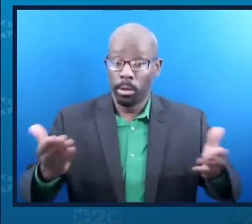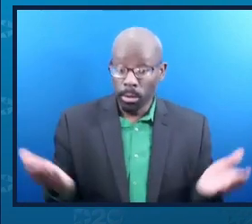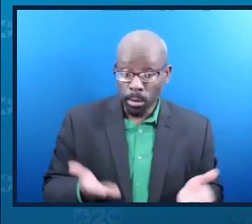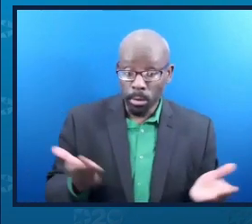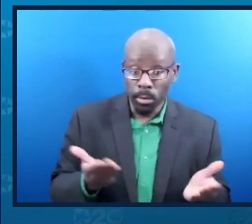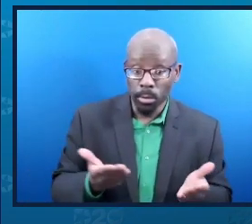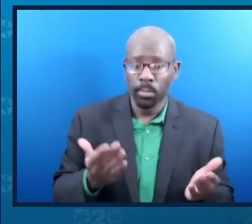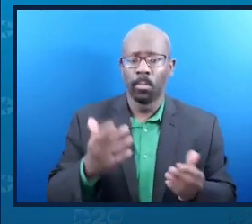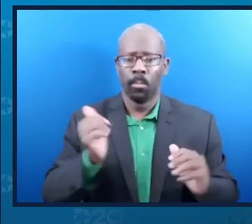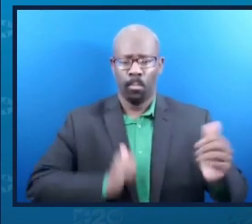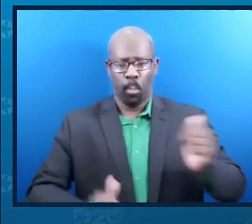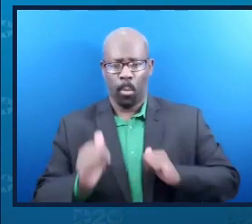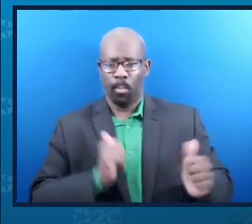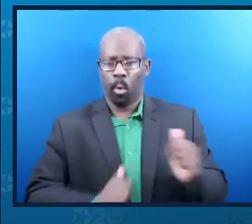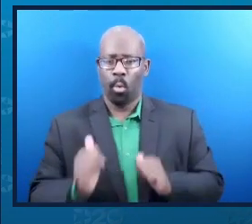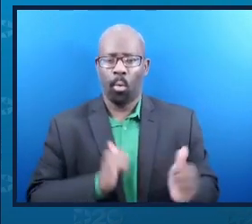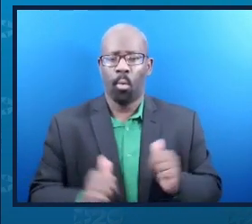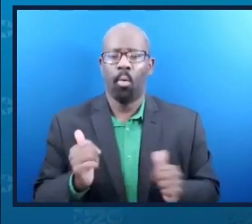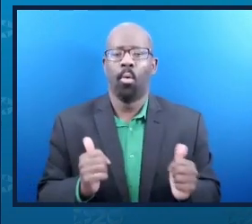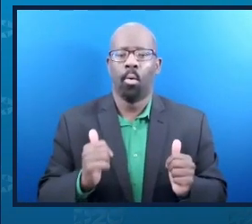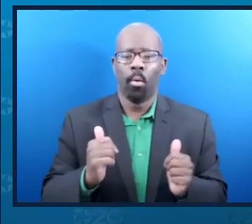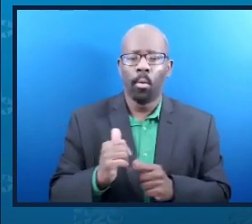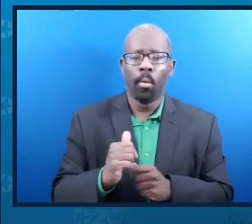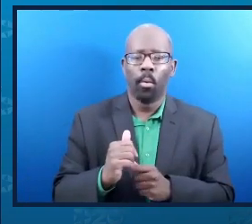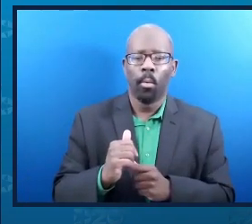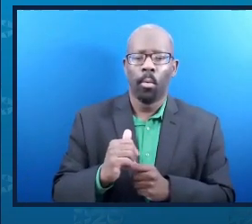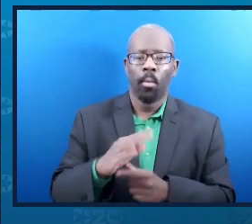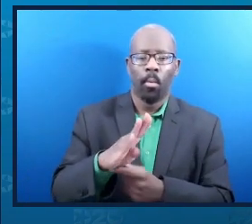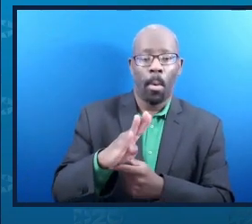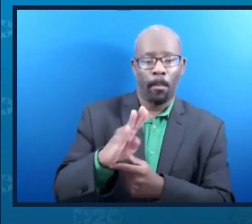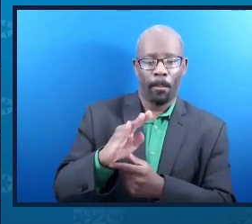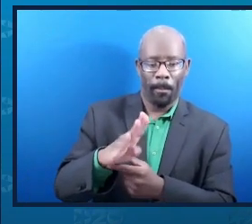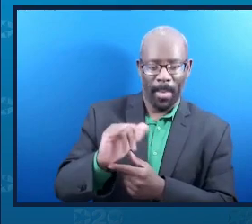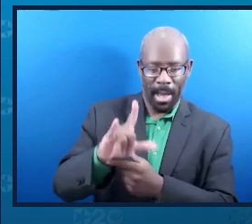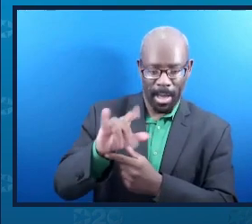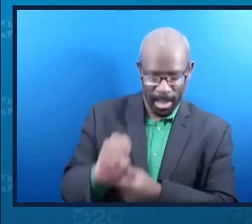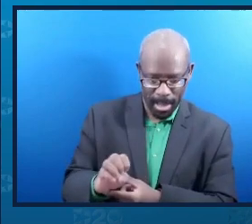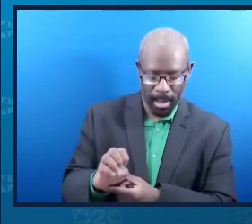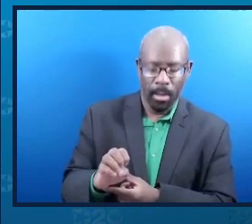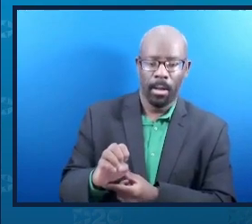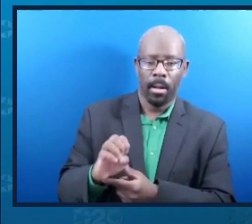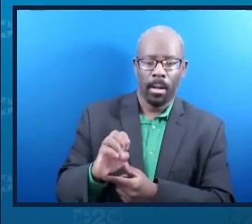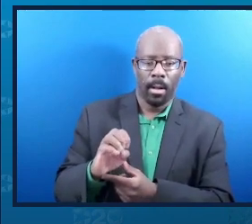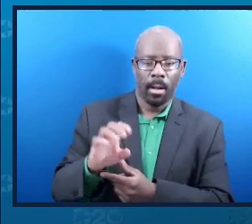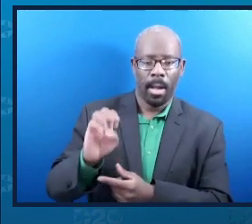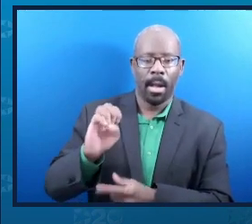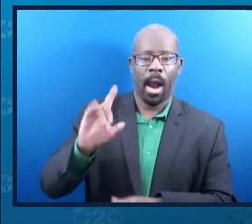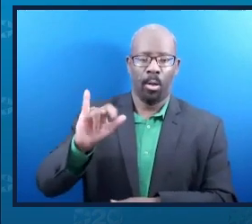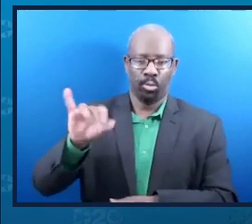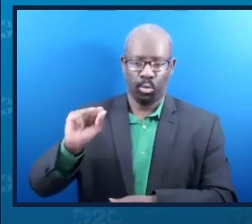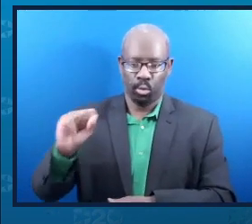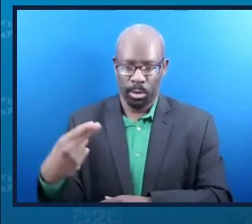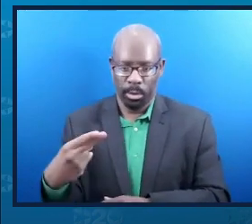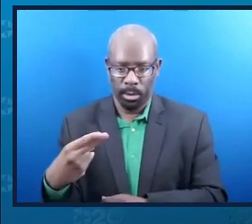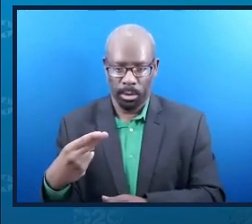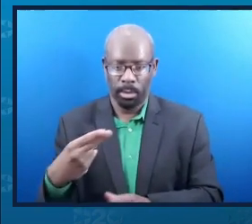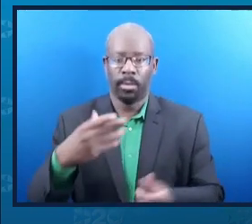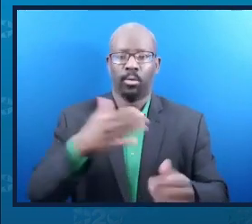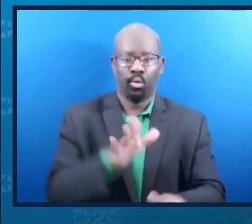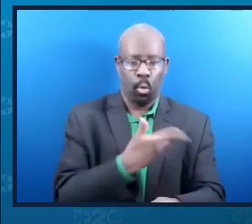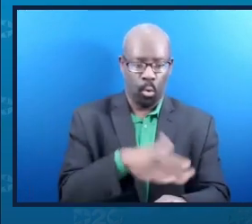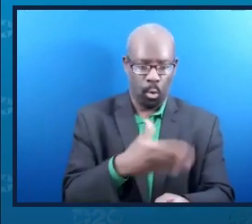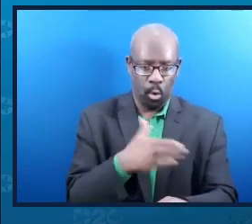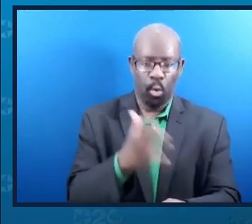PUBLICLY FOR THE FIRST TIME.